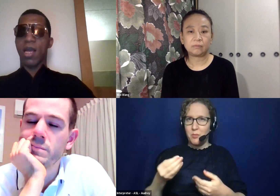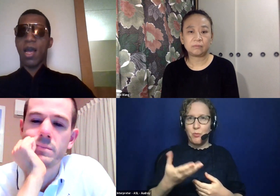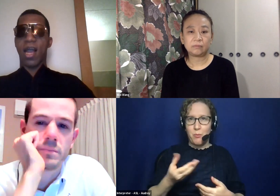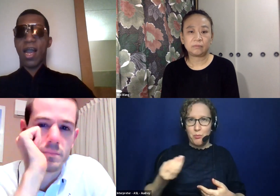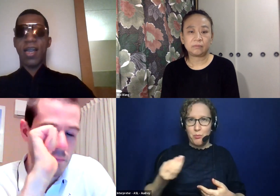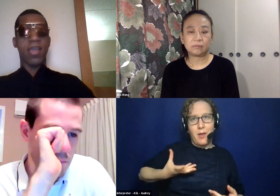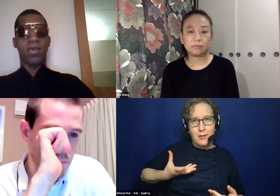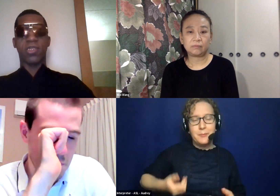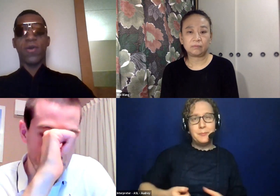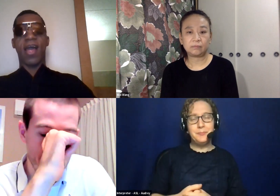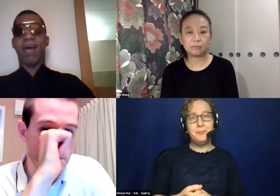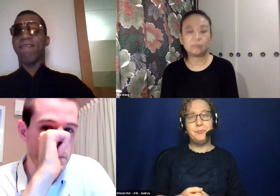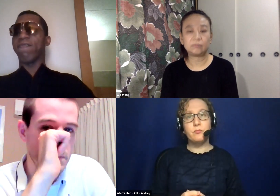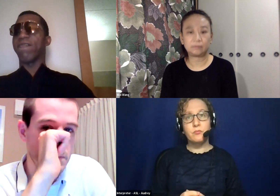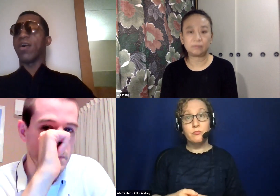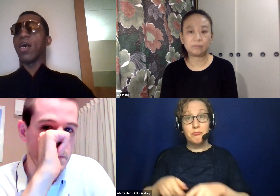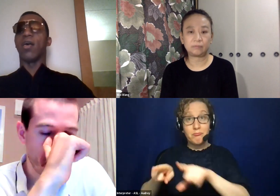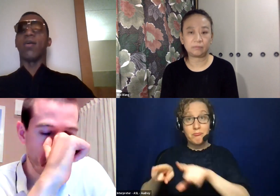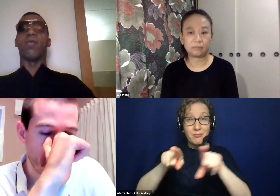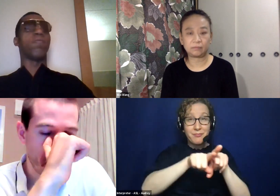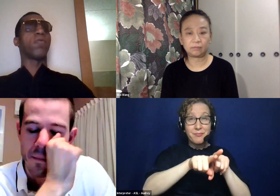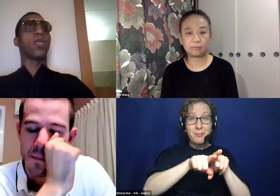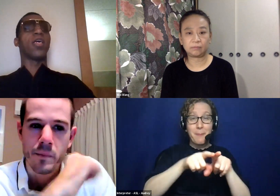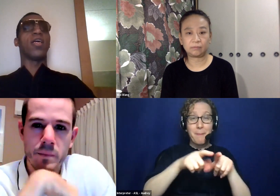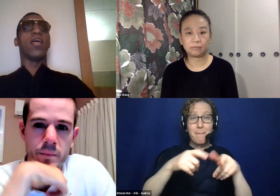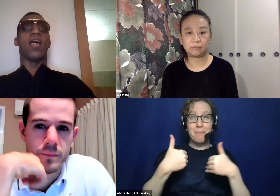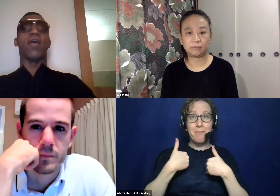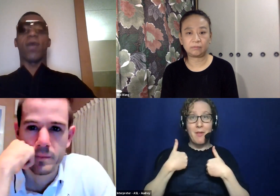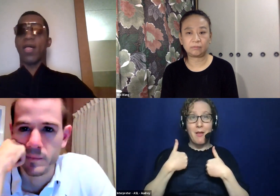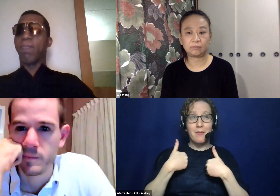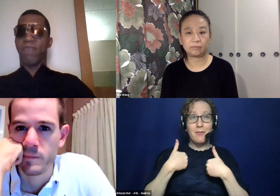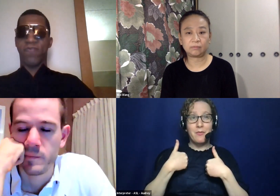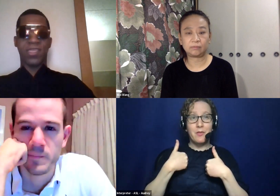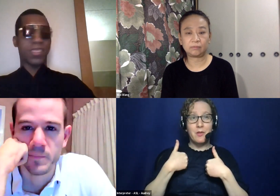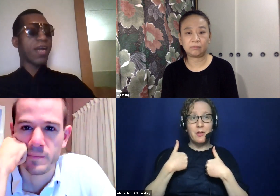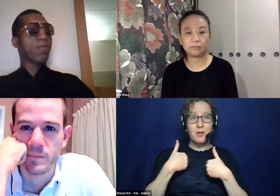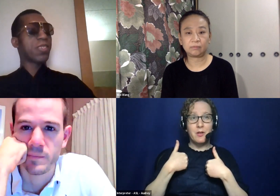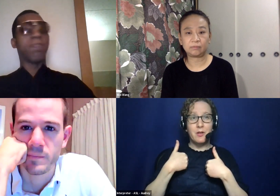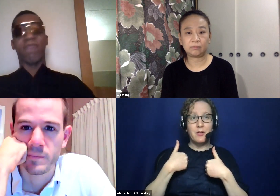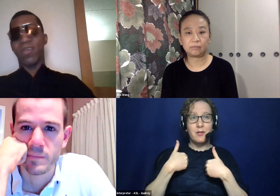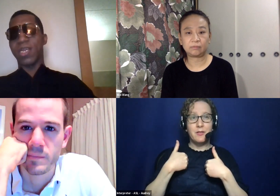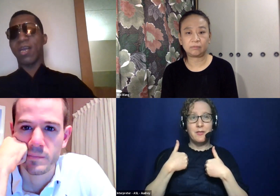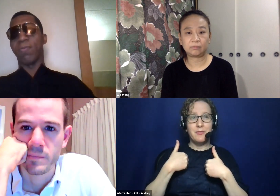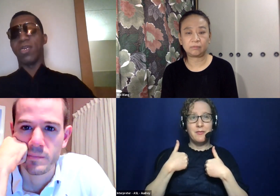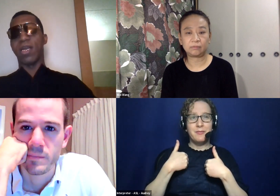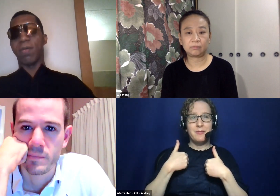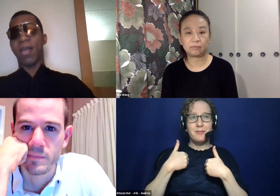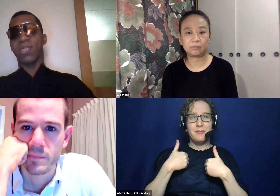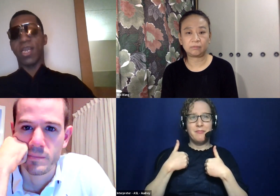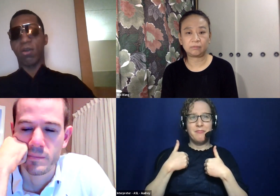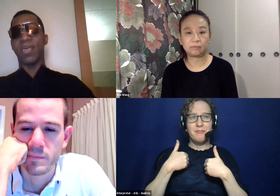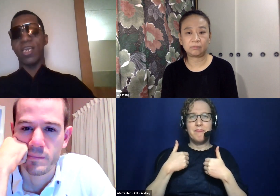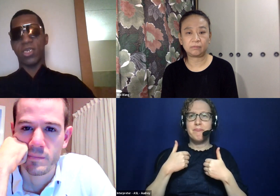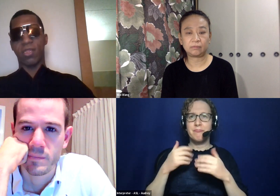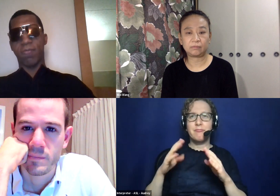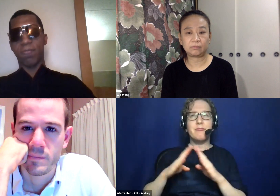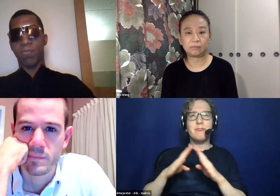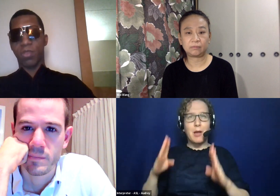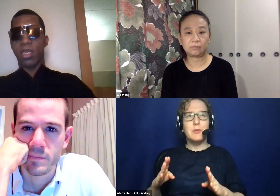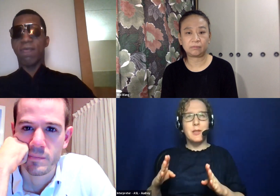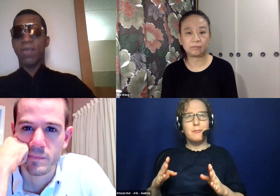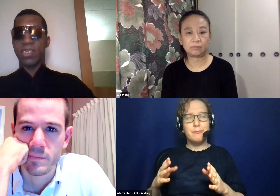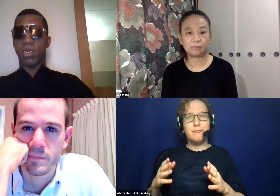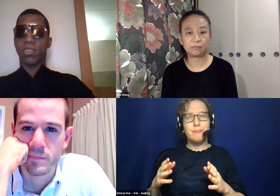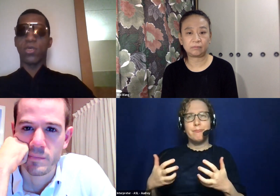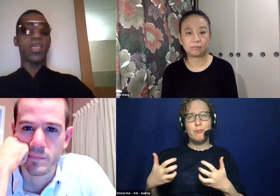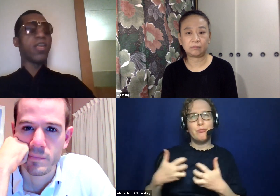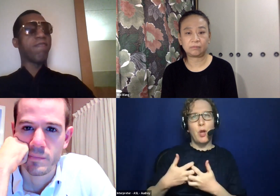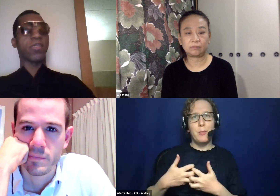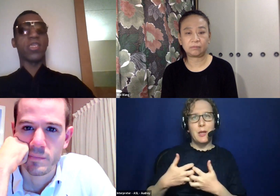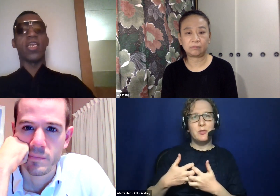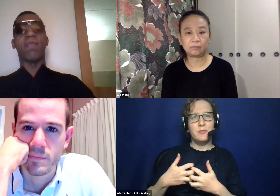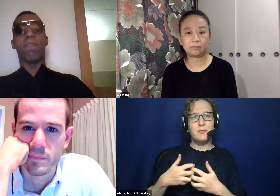I also have I would say a fitting housing accommodation, which also the University